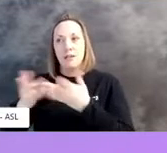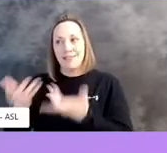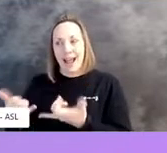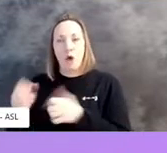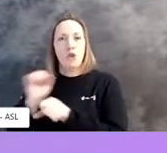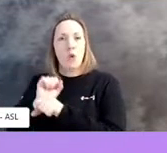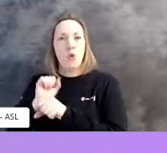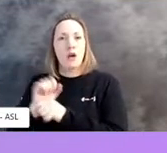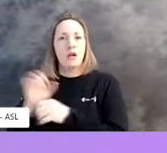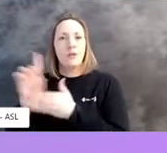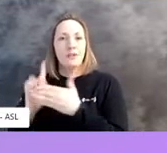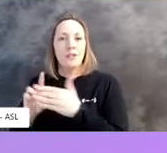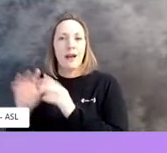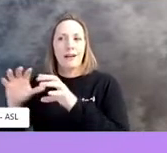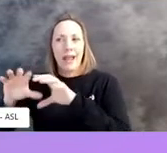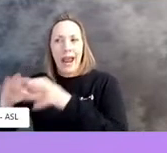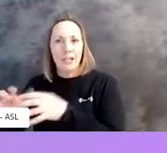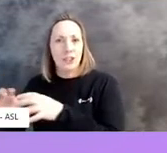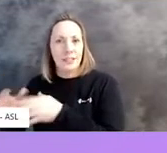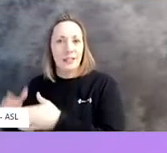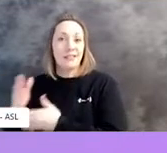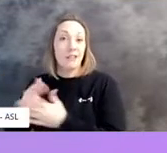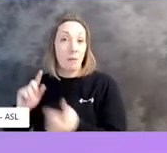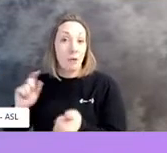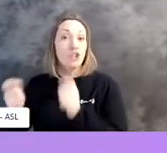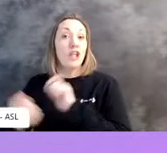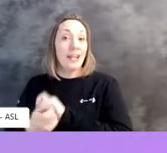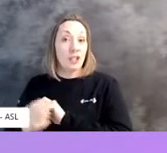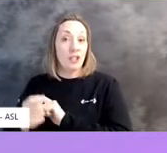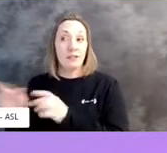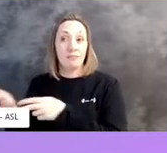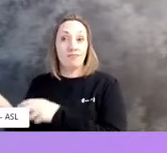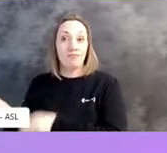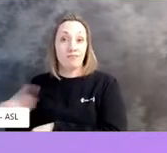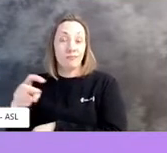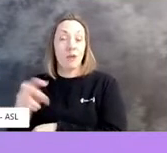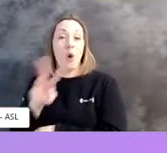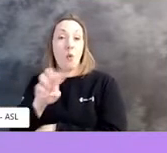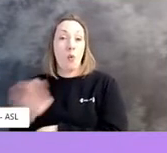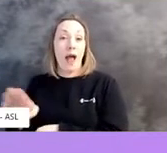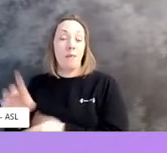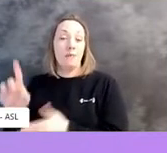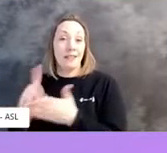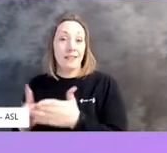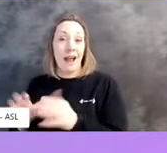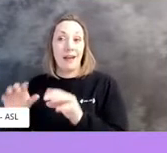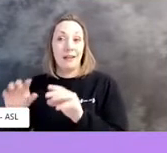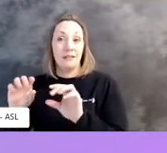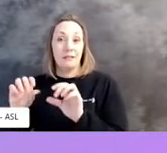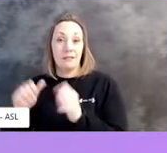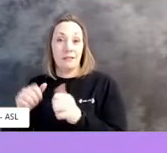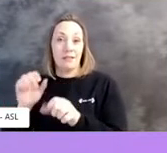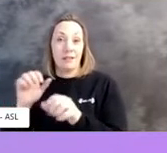around this. Which is really gratifying to public say. Those bodies that are engaged are just, they are working